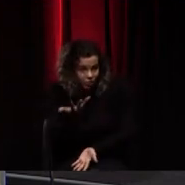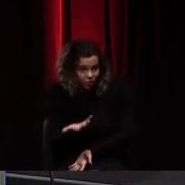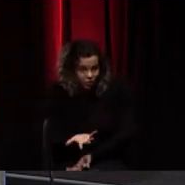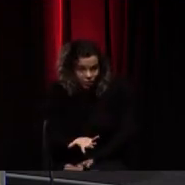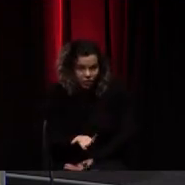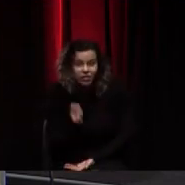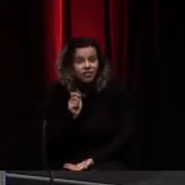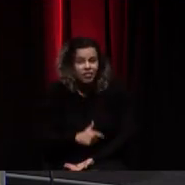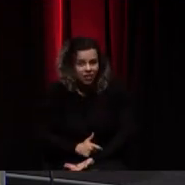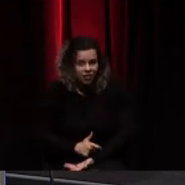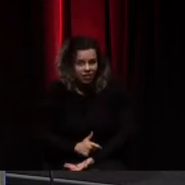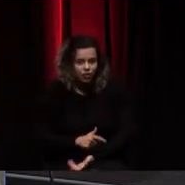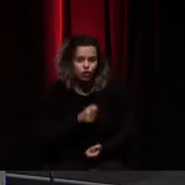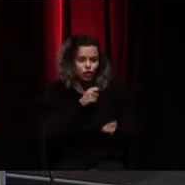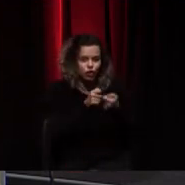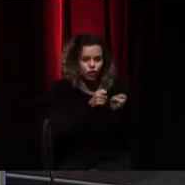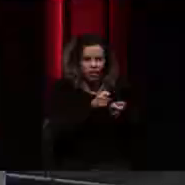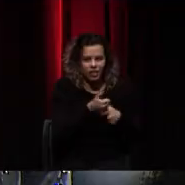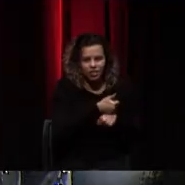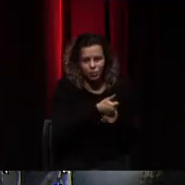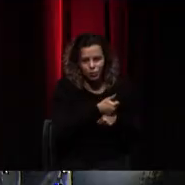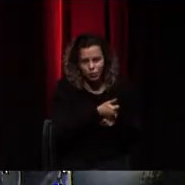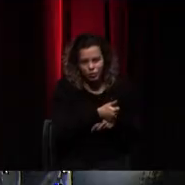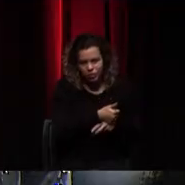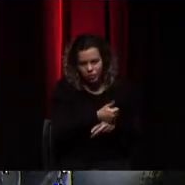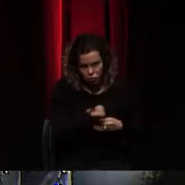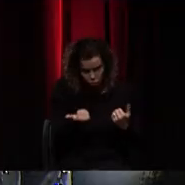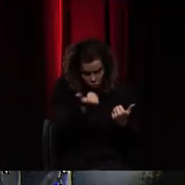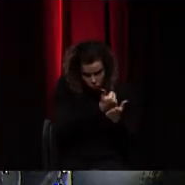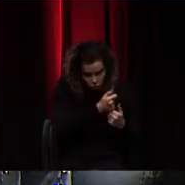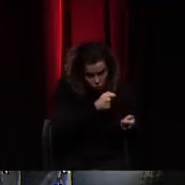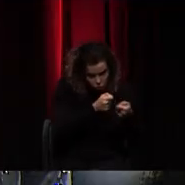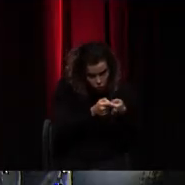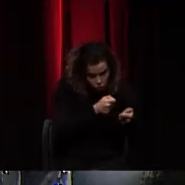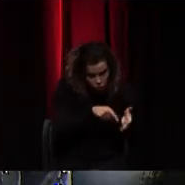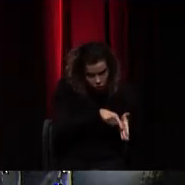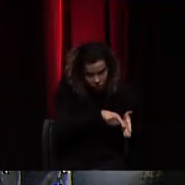is the newsroom. In democracy there is no replacement for journalism.